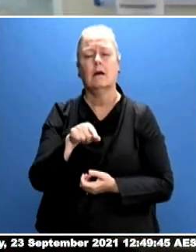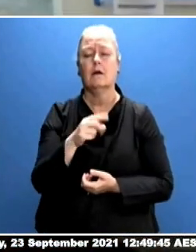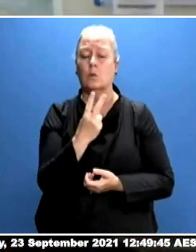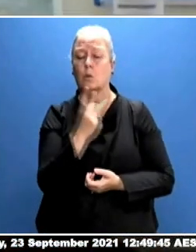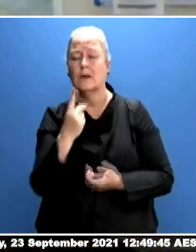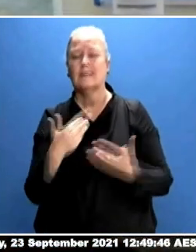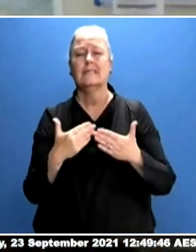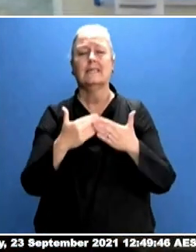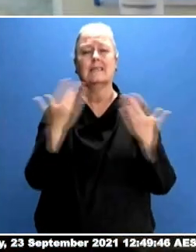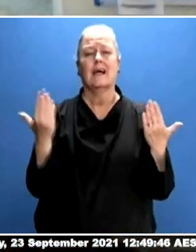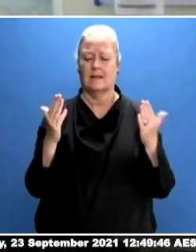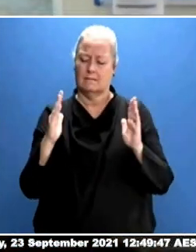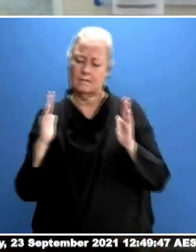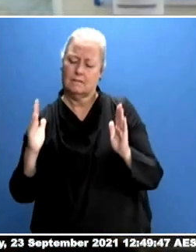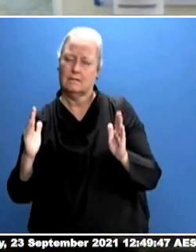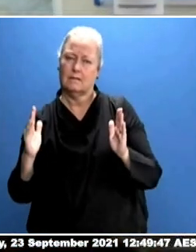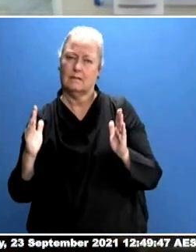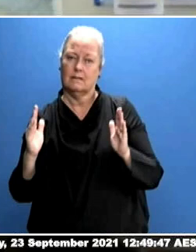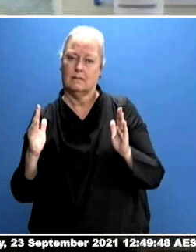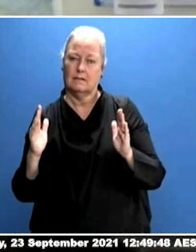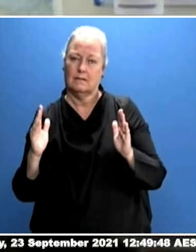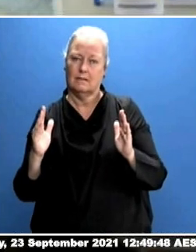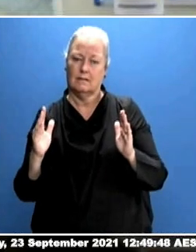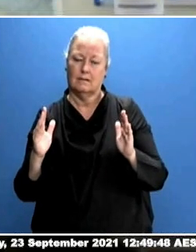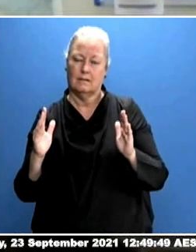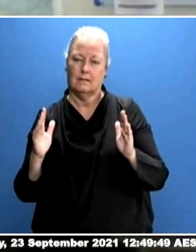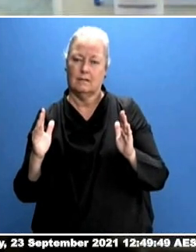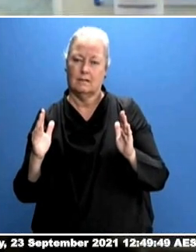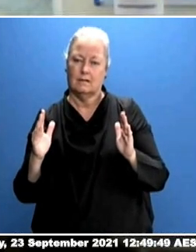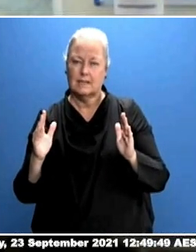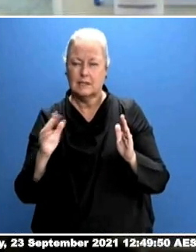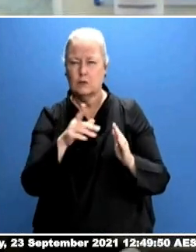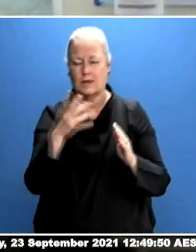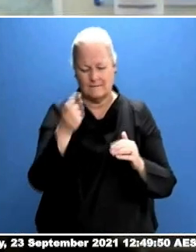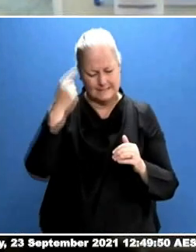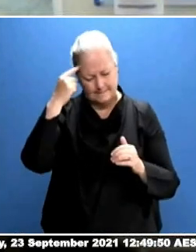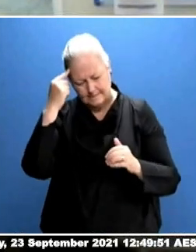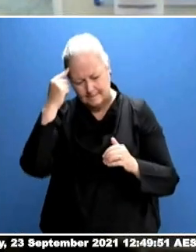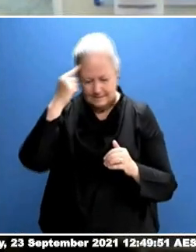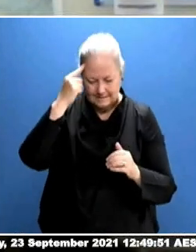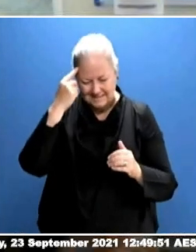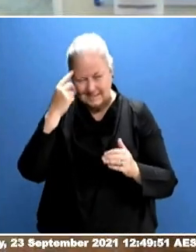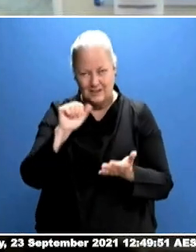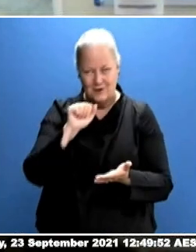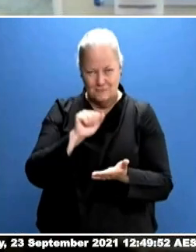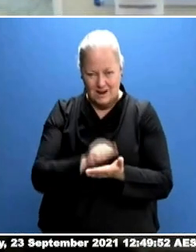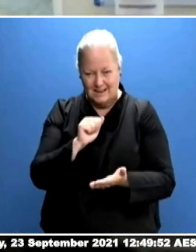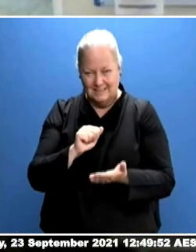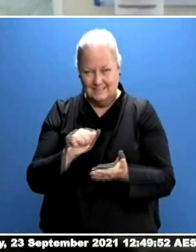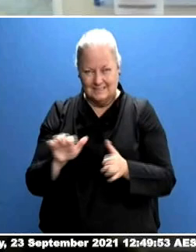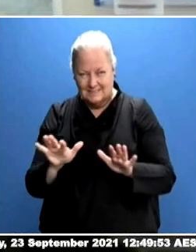of time, you do have to balance that with being yes, in an environment where